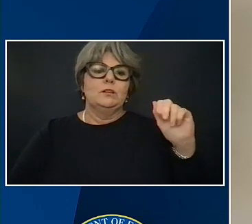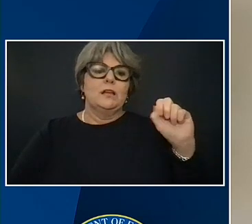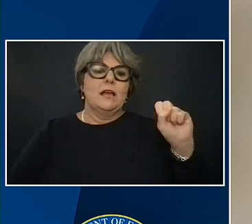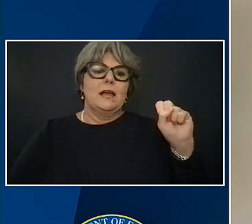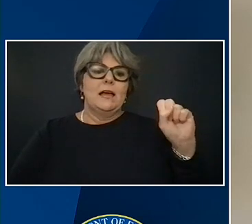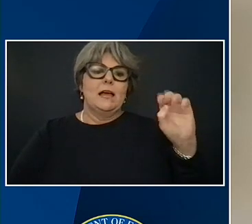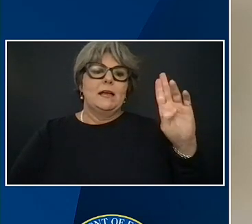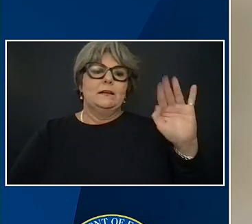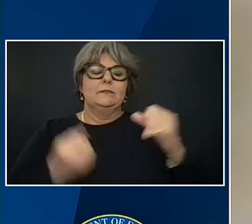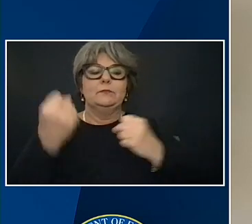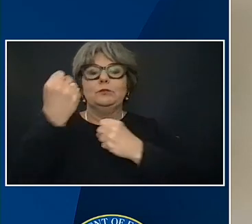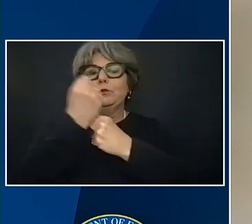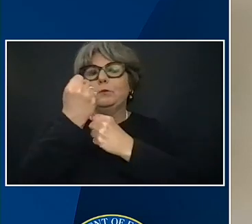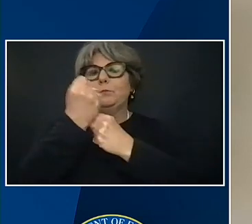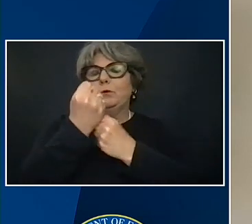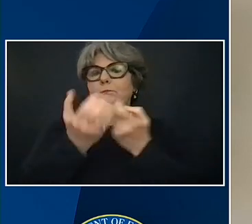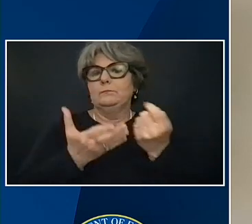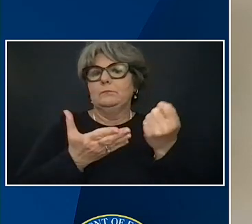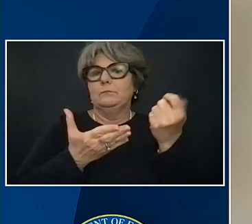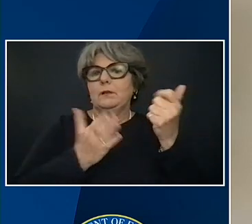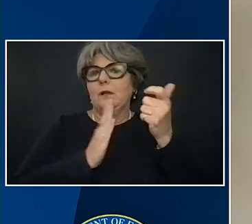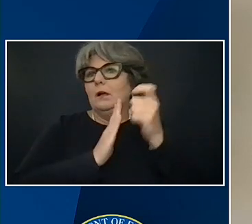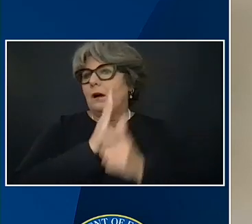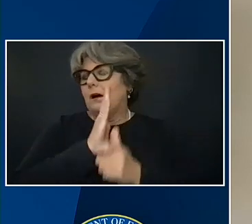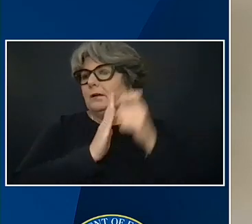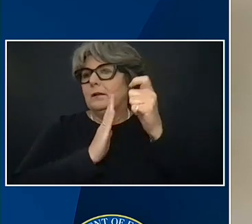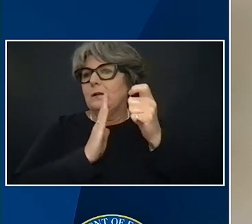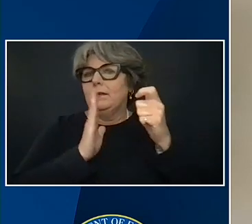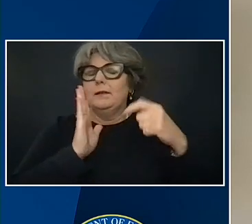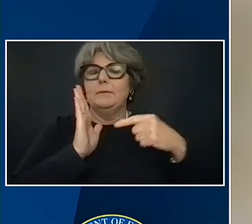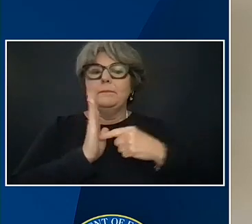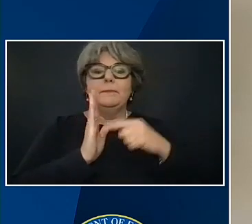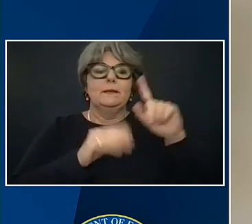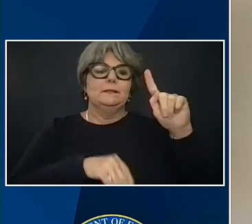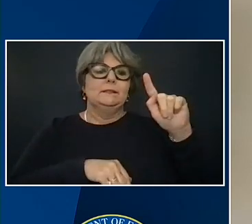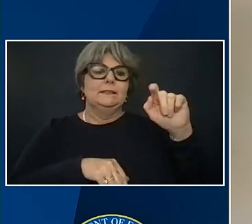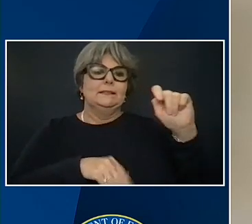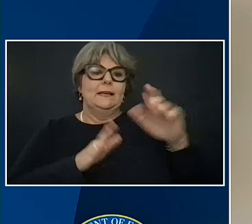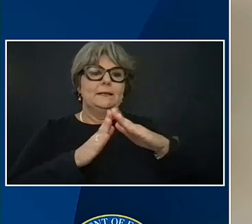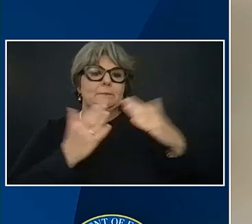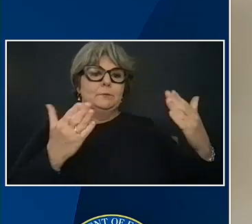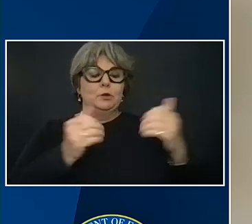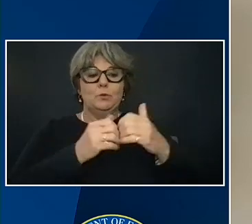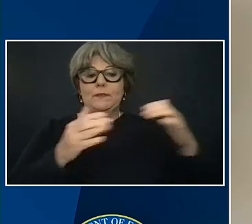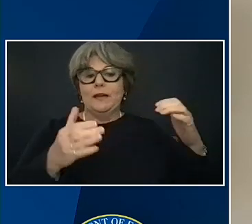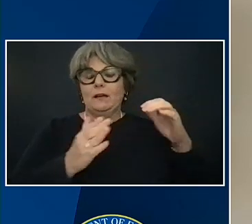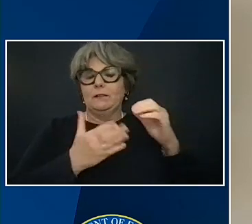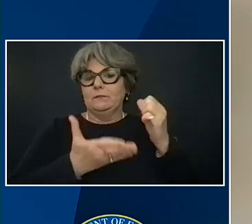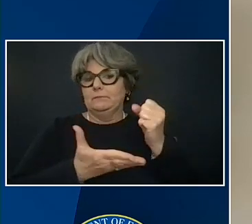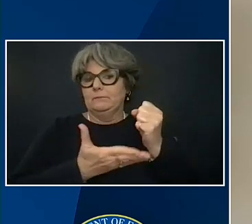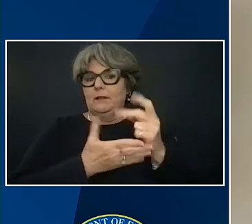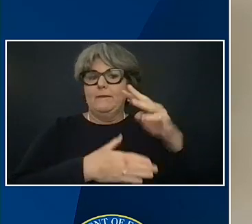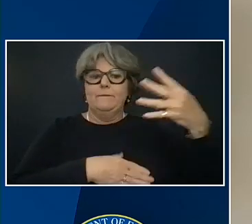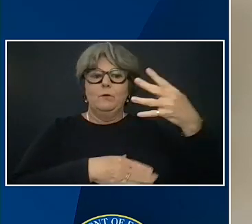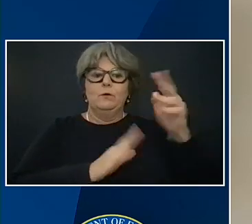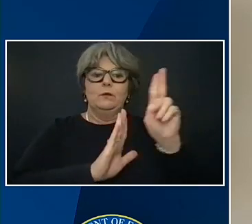proposal to eliminate automatic billing of textbook costs without a student's authorization. I'm a fourth-year undergraduate student at the University of